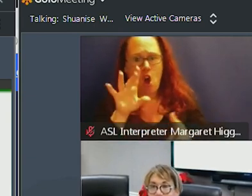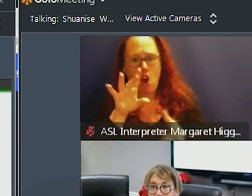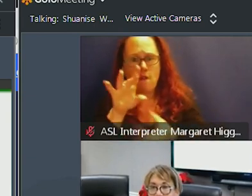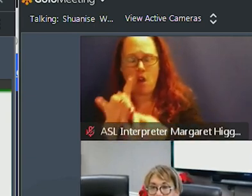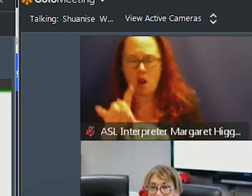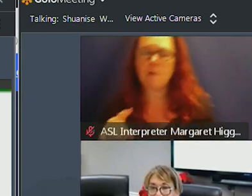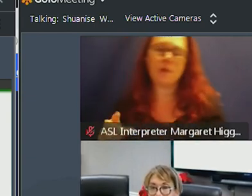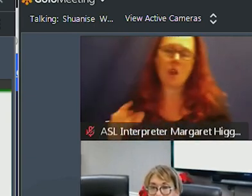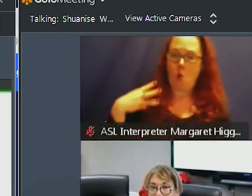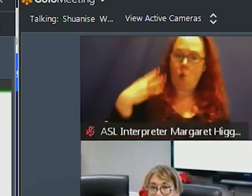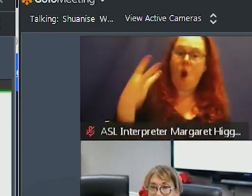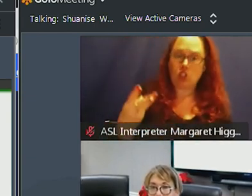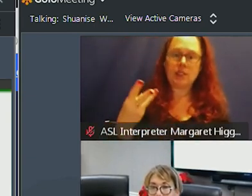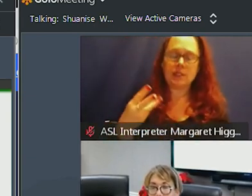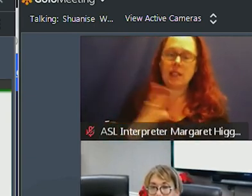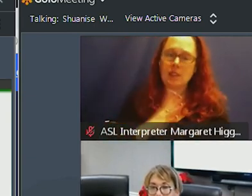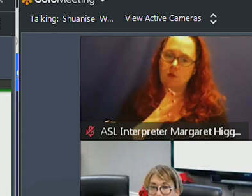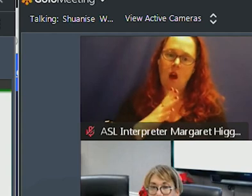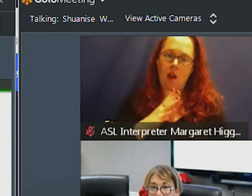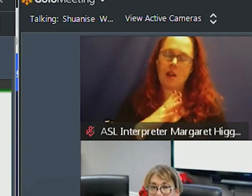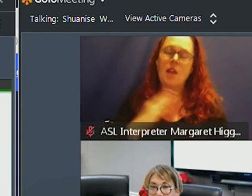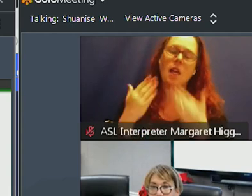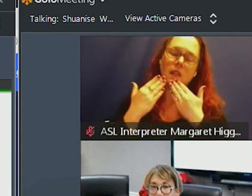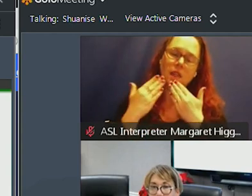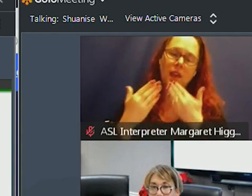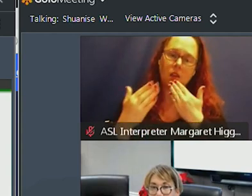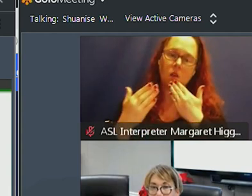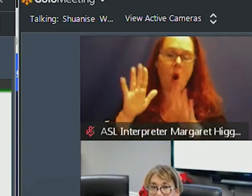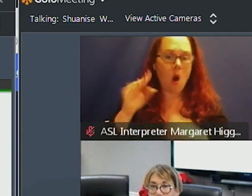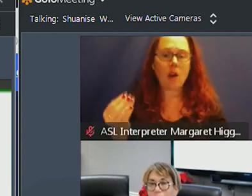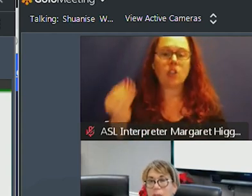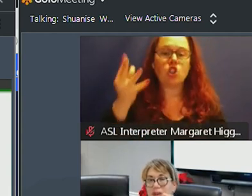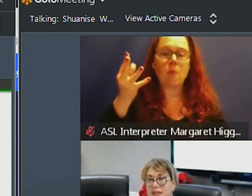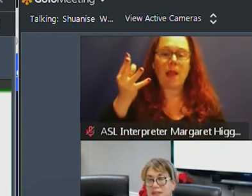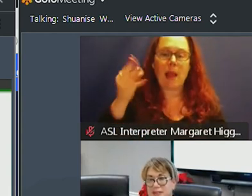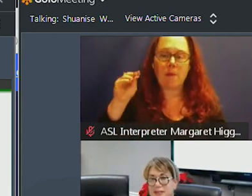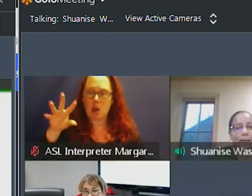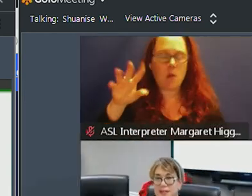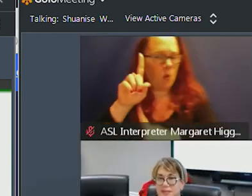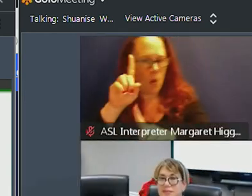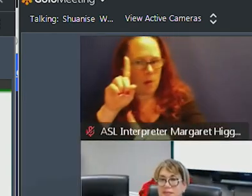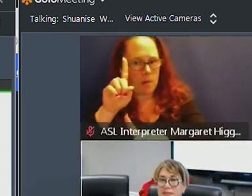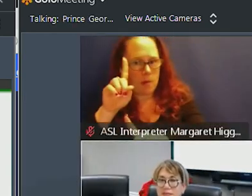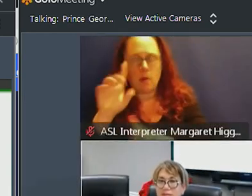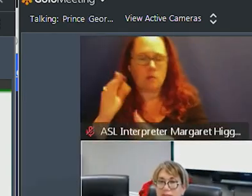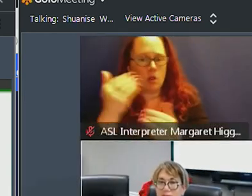You got it in the NFL Thanks. And let me begin by thanking, Oh, let me turn my camera on.